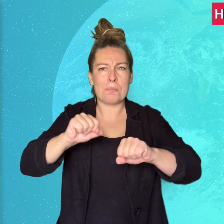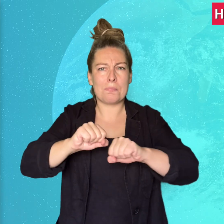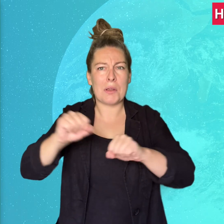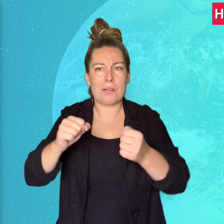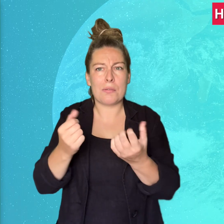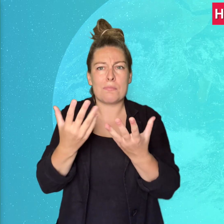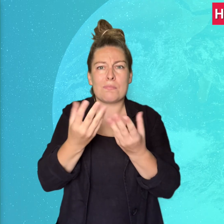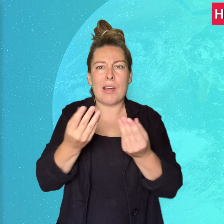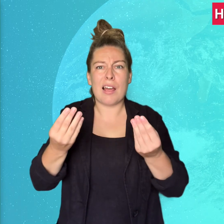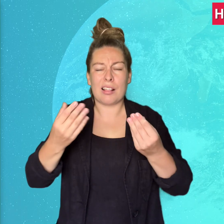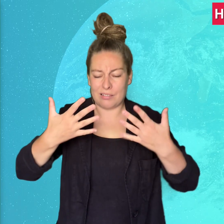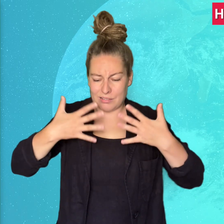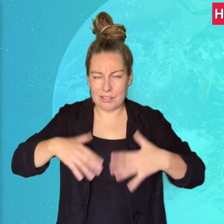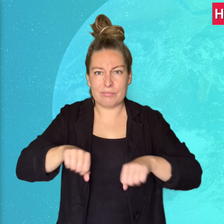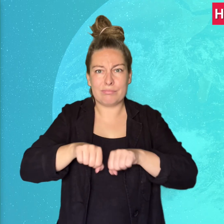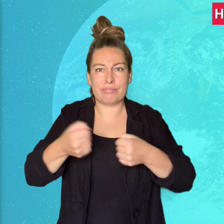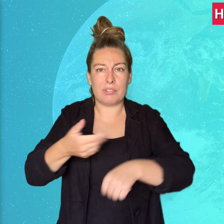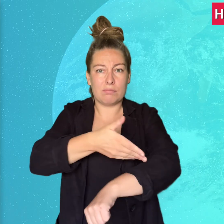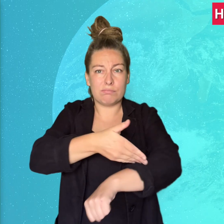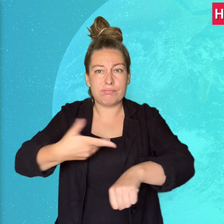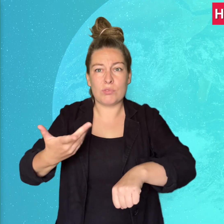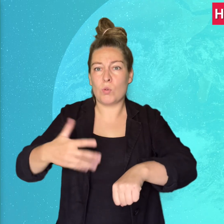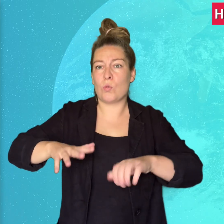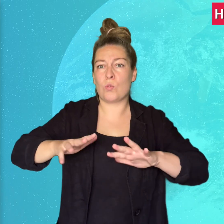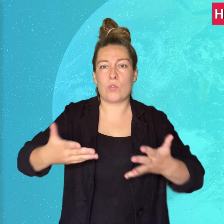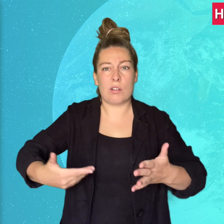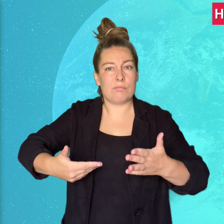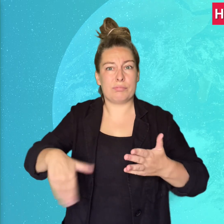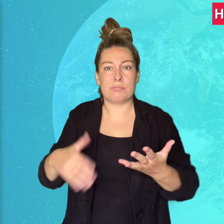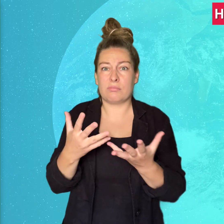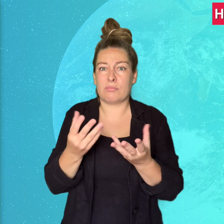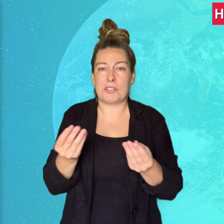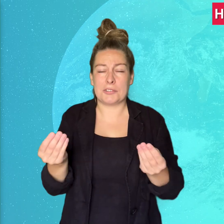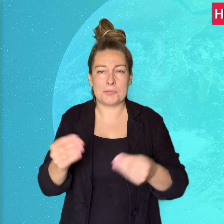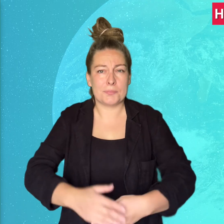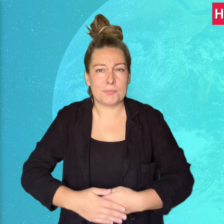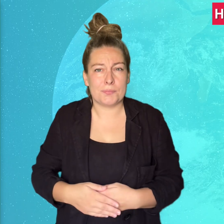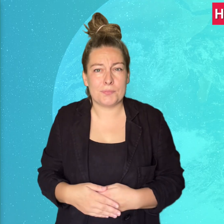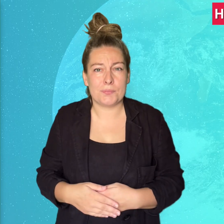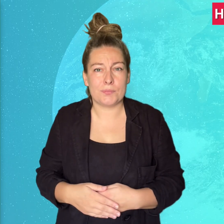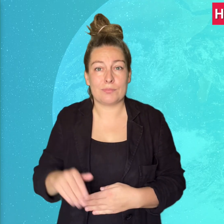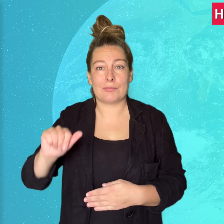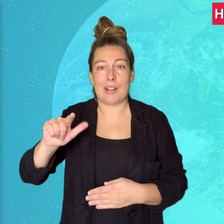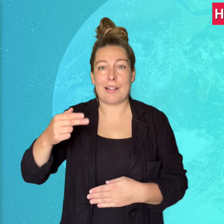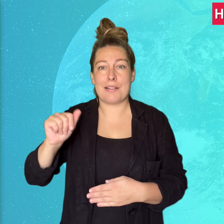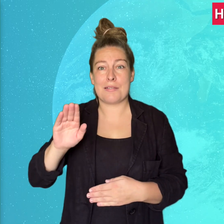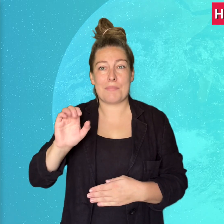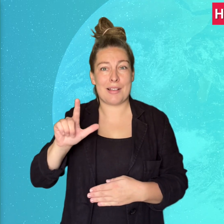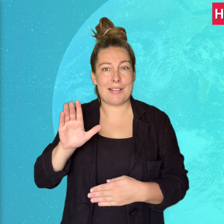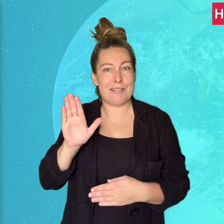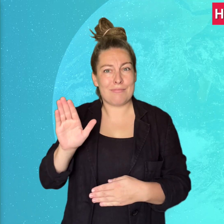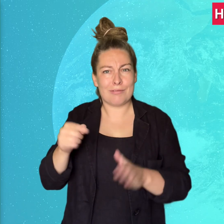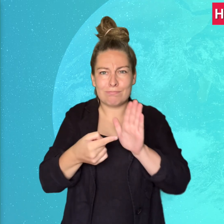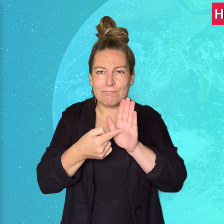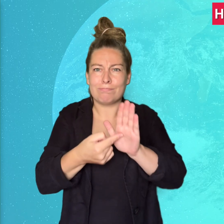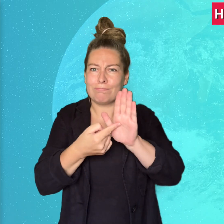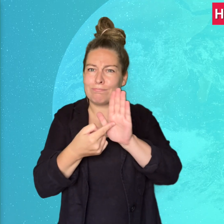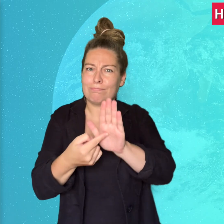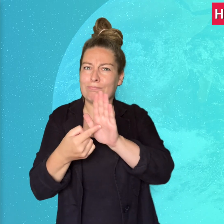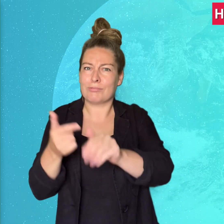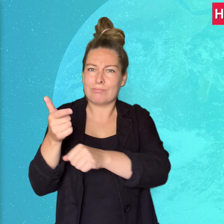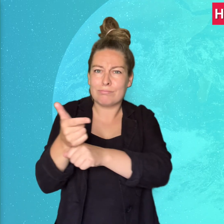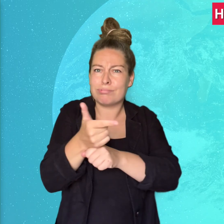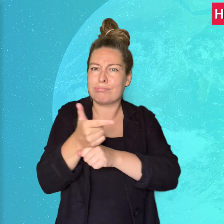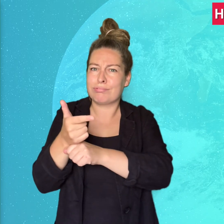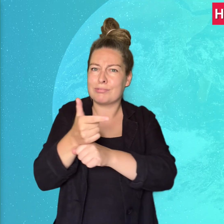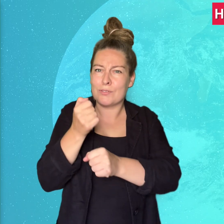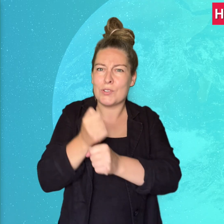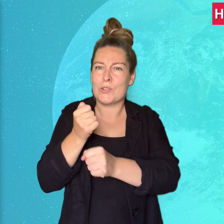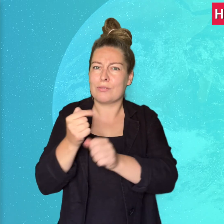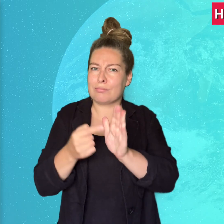when bombs cause serious injuries or limb loss. Alhabel’s work shows